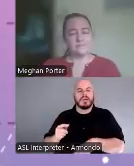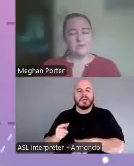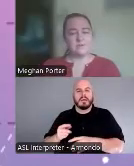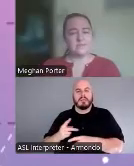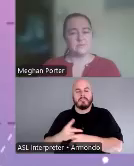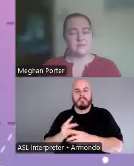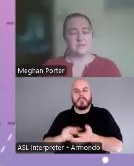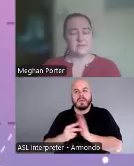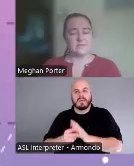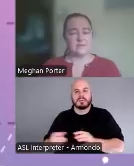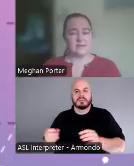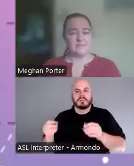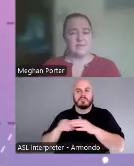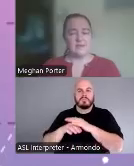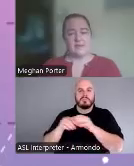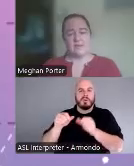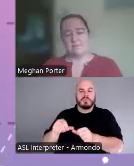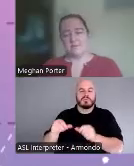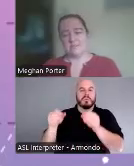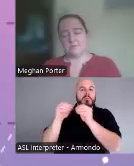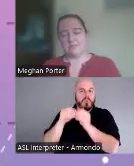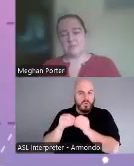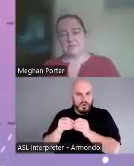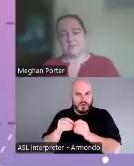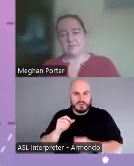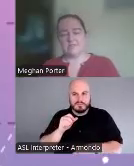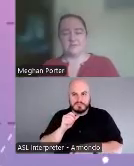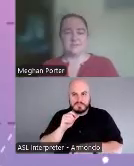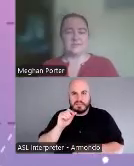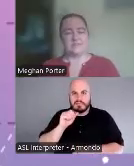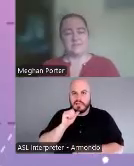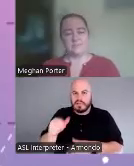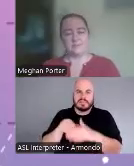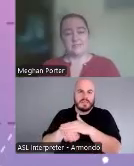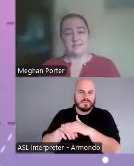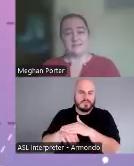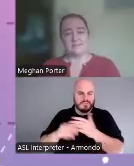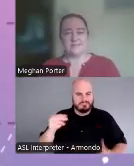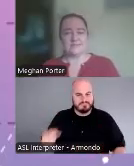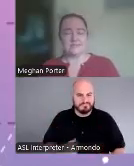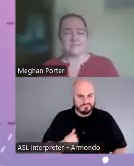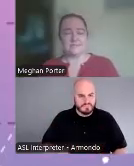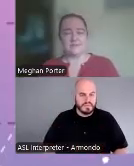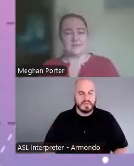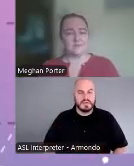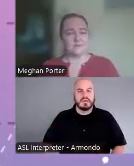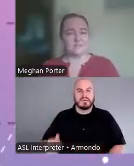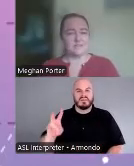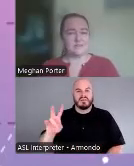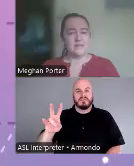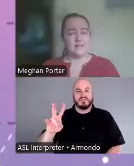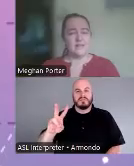posts in 2025 versus 2024, so 72% versus 47%.